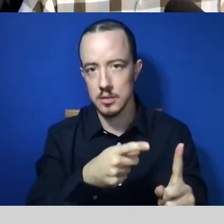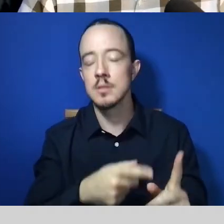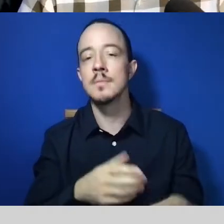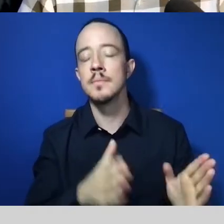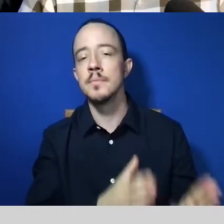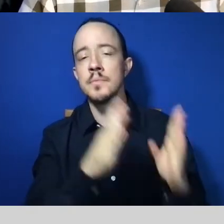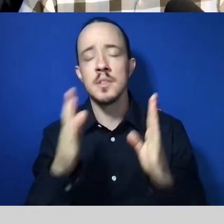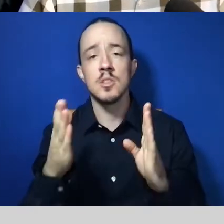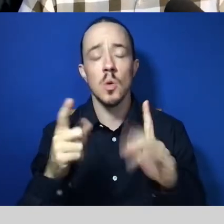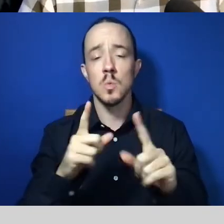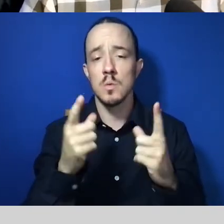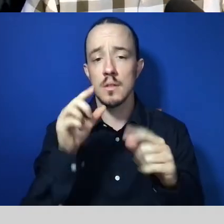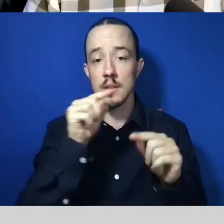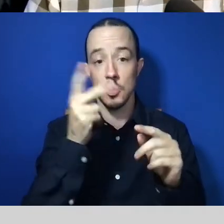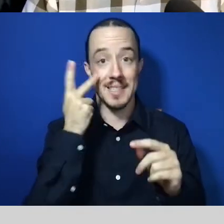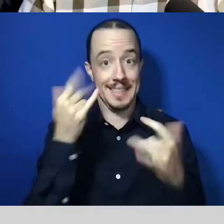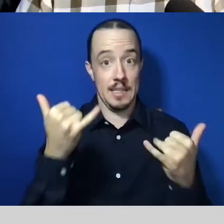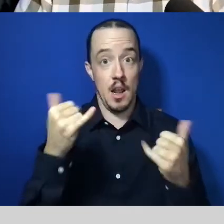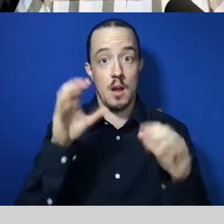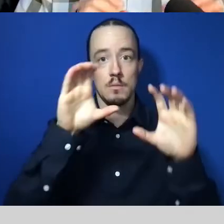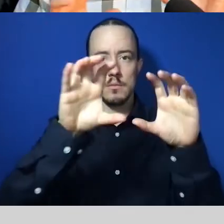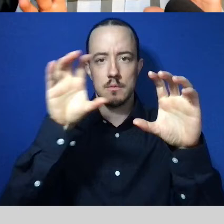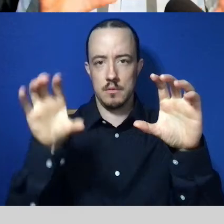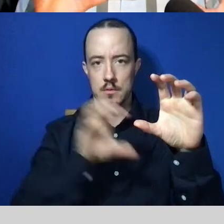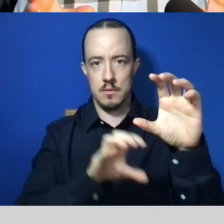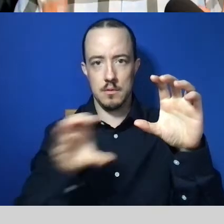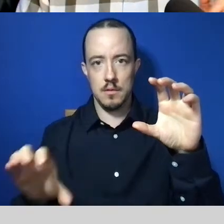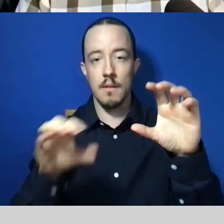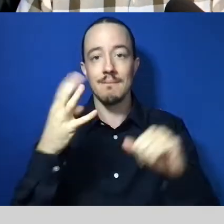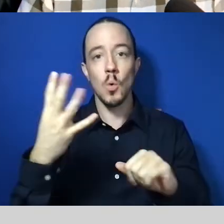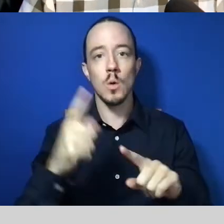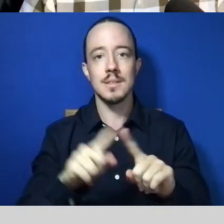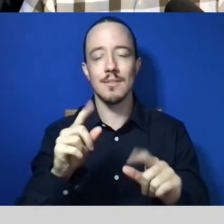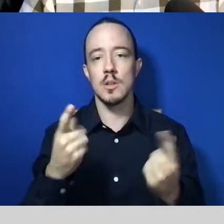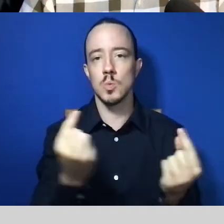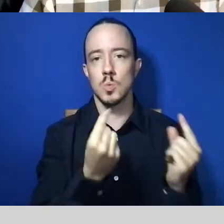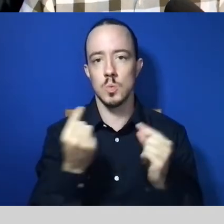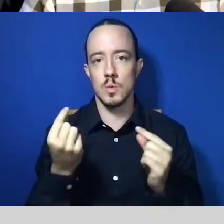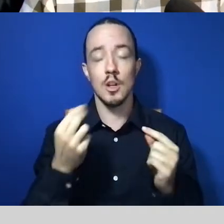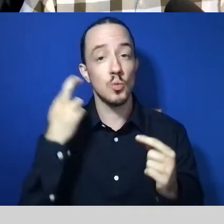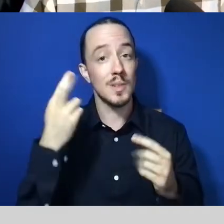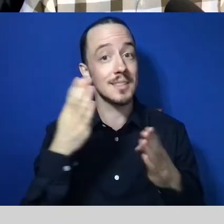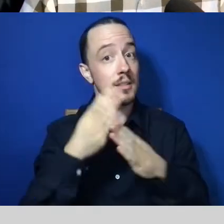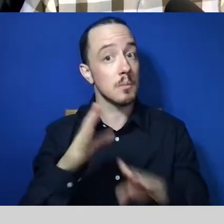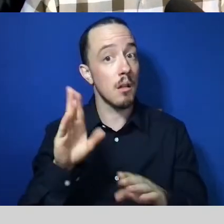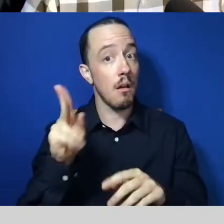or four different tasks running here. The reason these are split up is because Django is just purely doing the API.